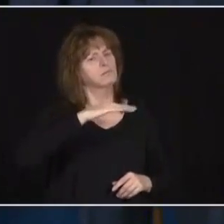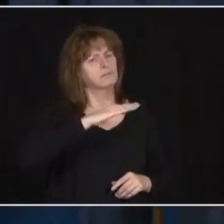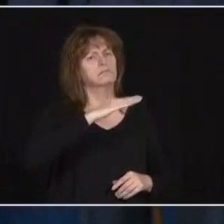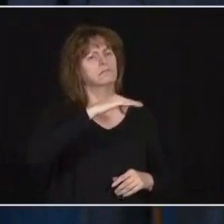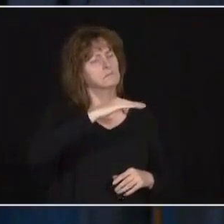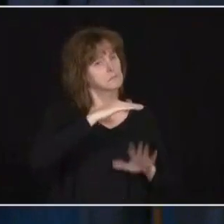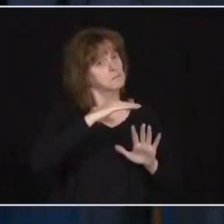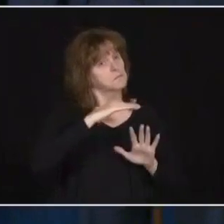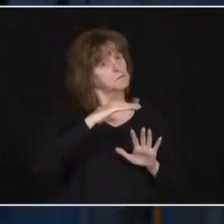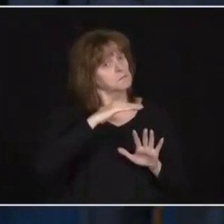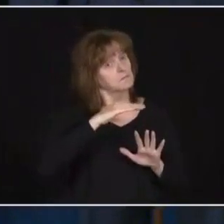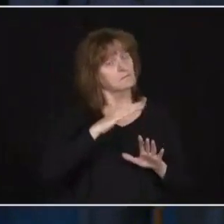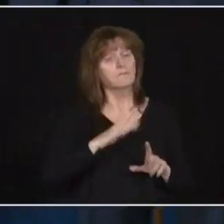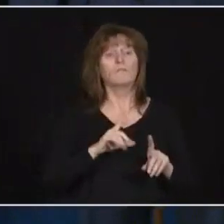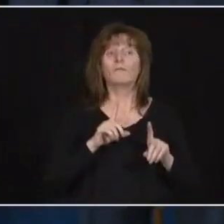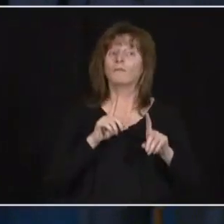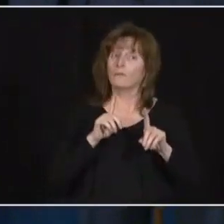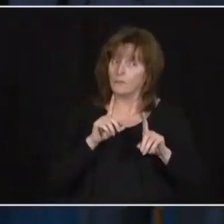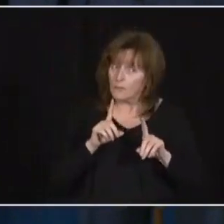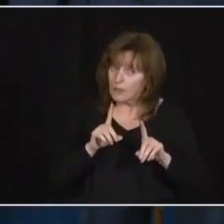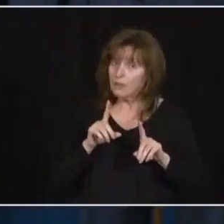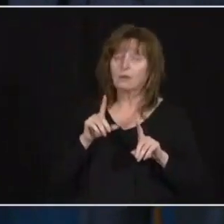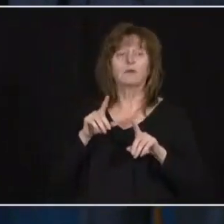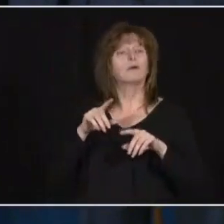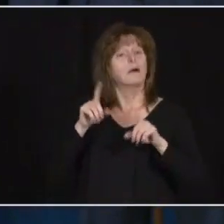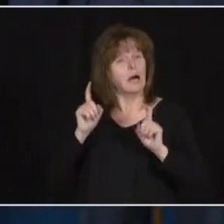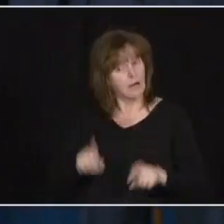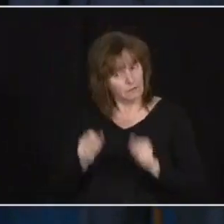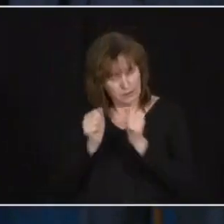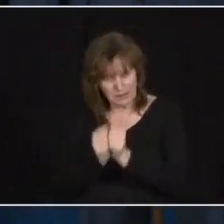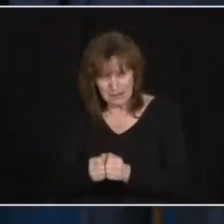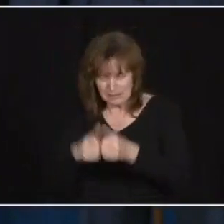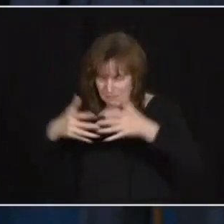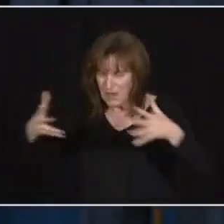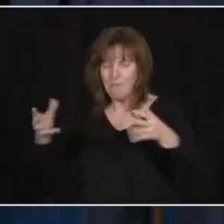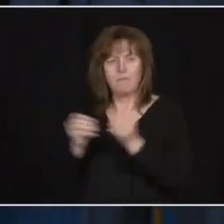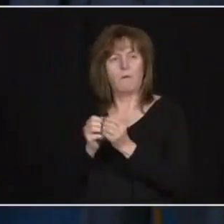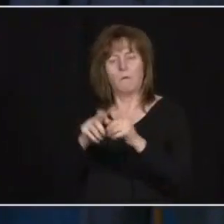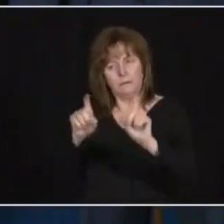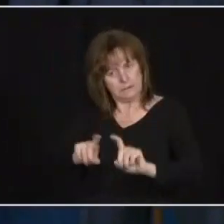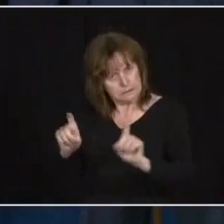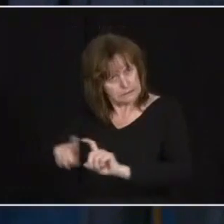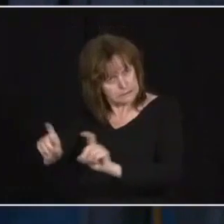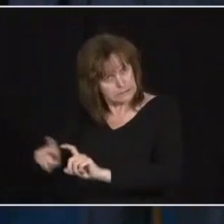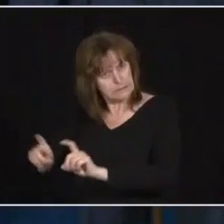starting to see that. There was a bit of a bump today.